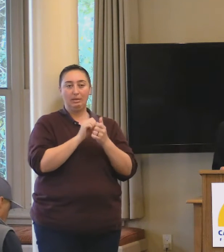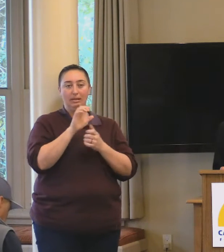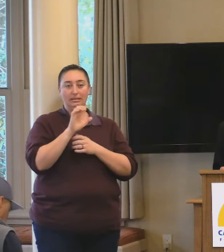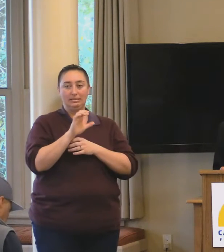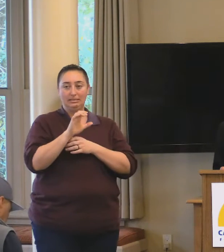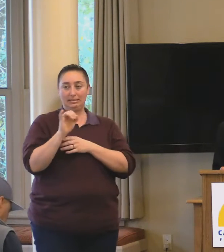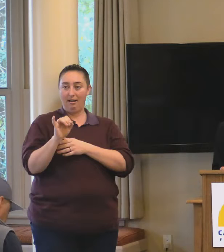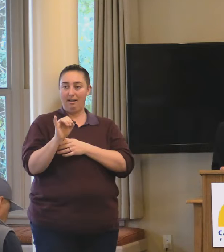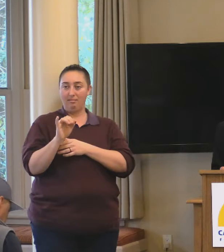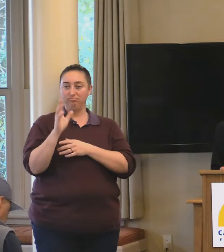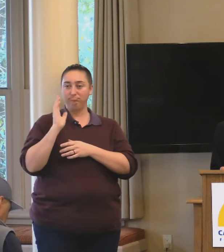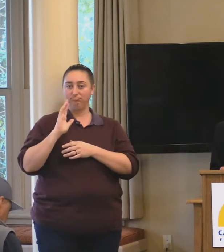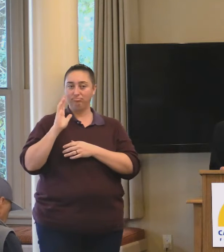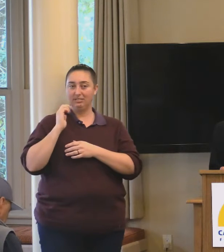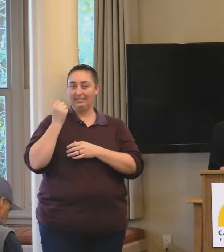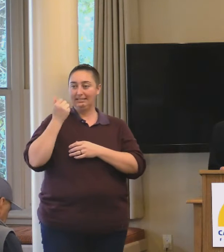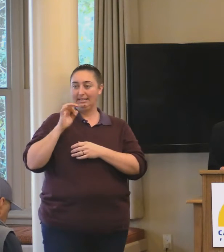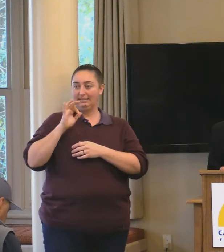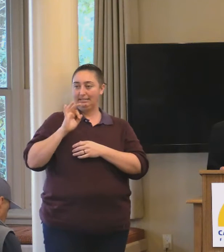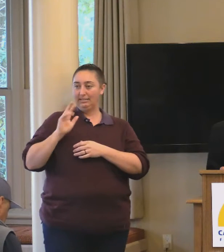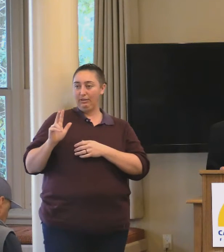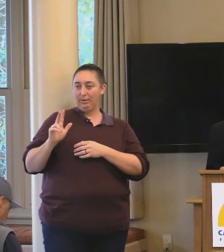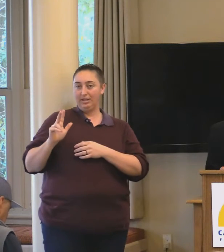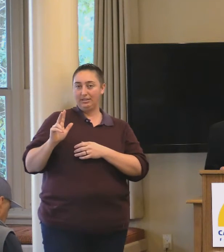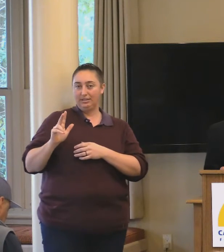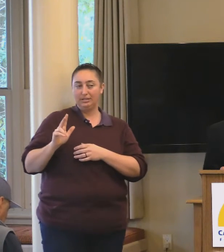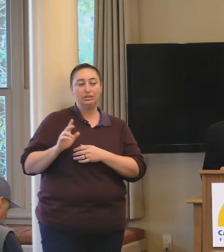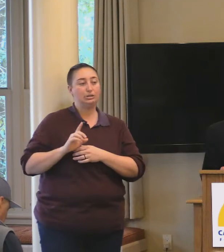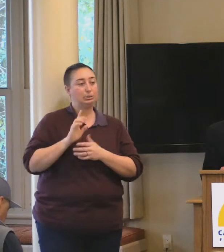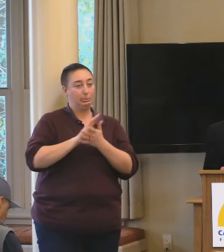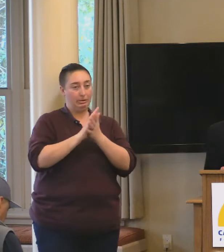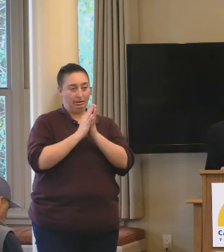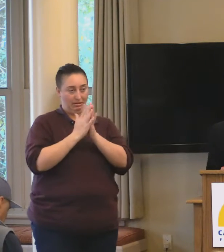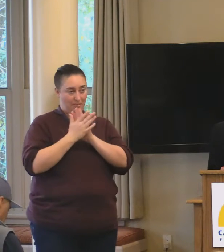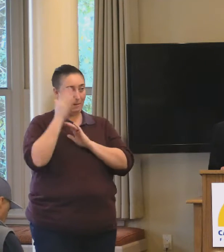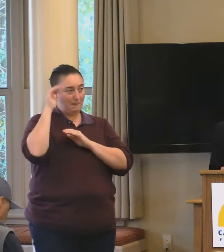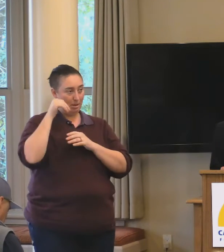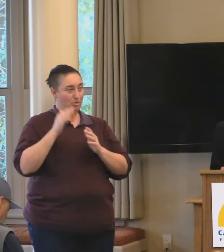Penni started her relationship with Canine Companions back in 1993 when she became a puppy raiser.